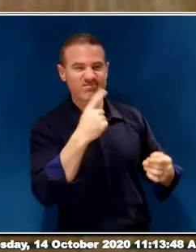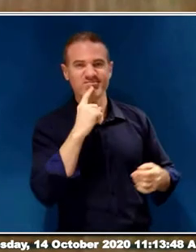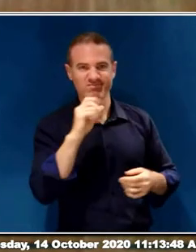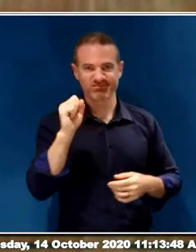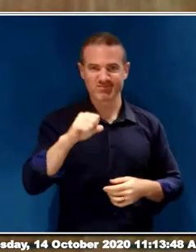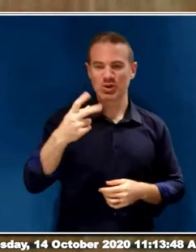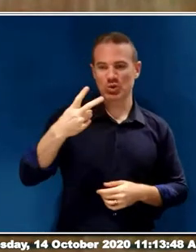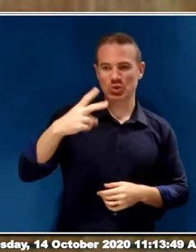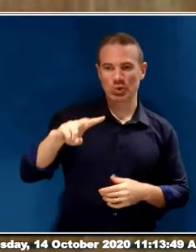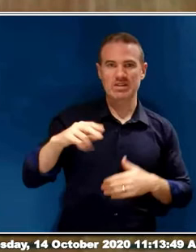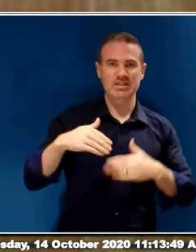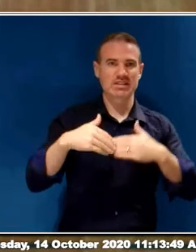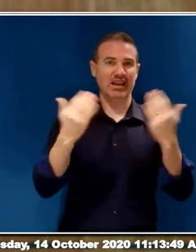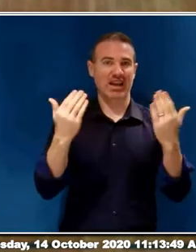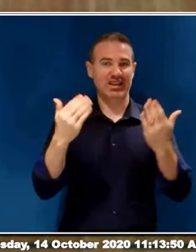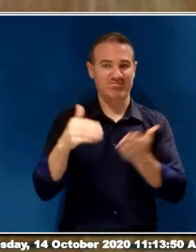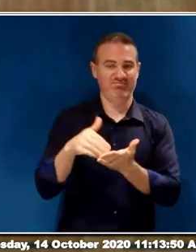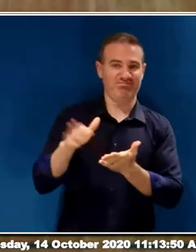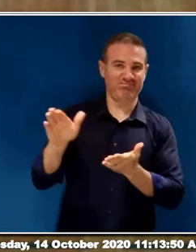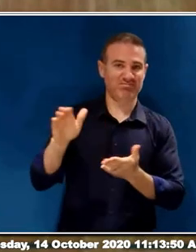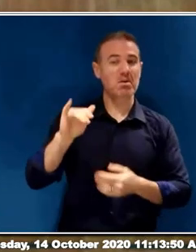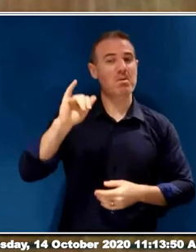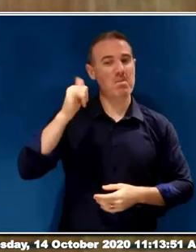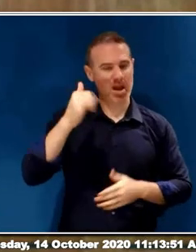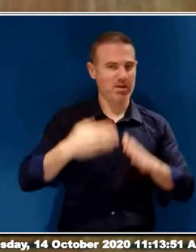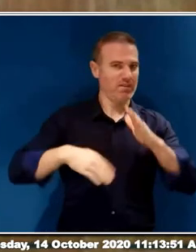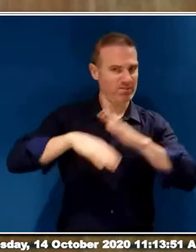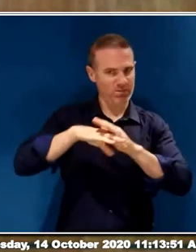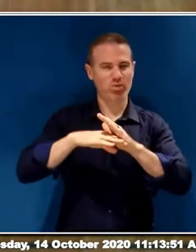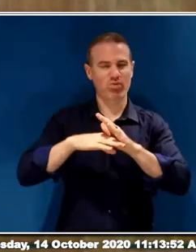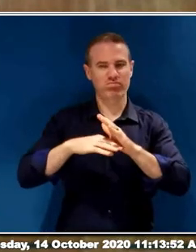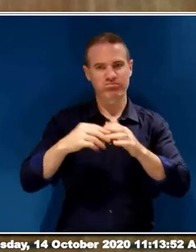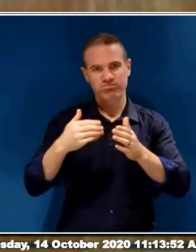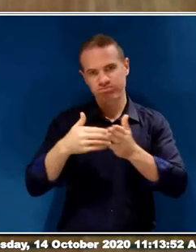And then on 1 March 2019 you received formal notice